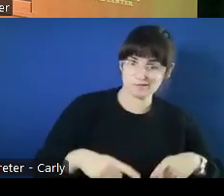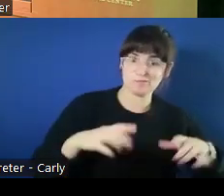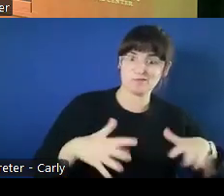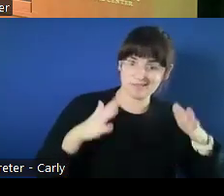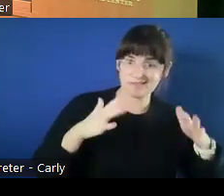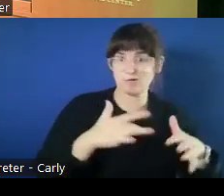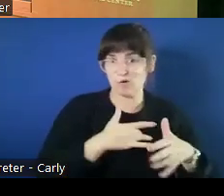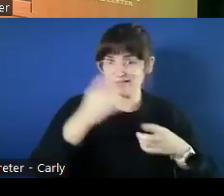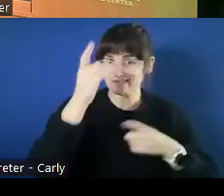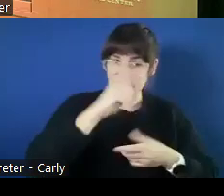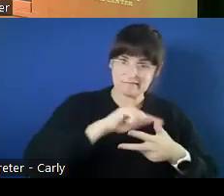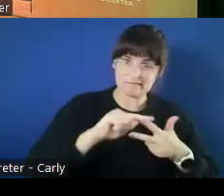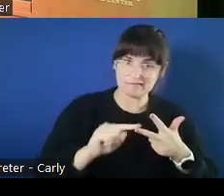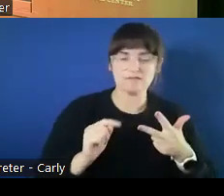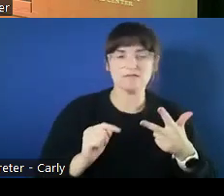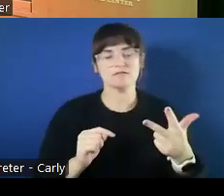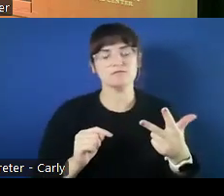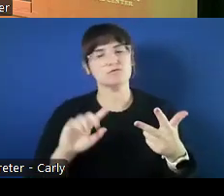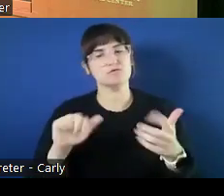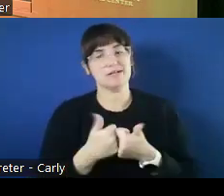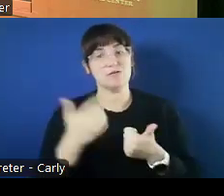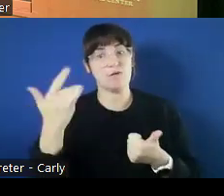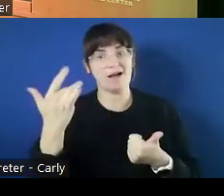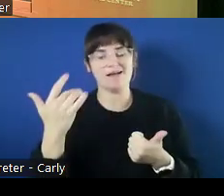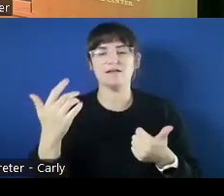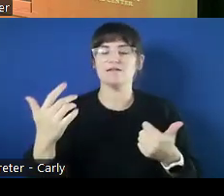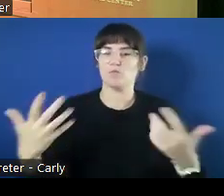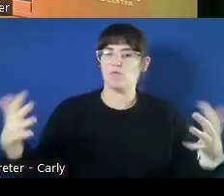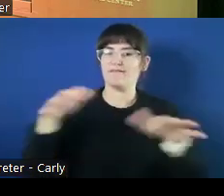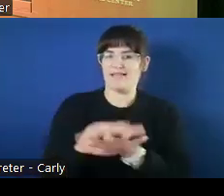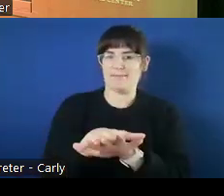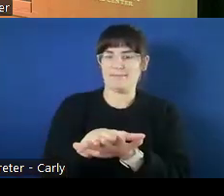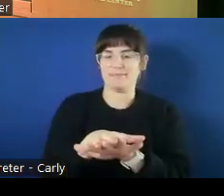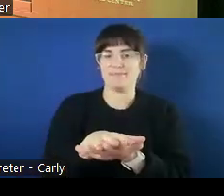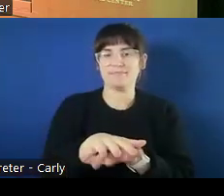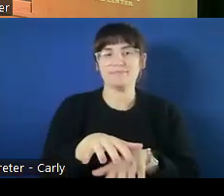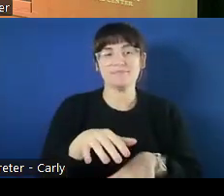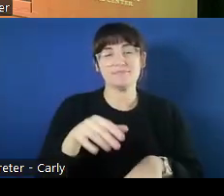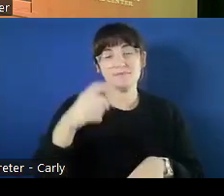disease uh is that there's a big overlap between those psychiatric symptoms that we experience